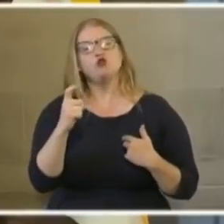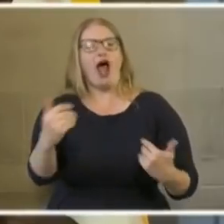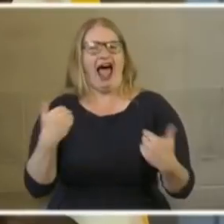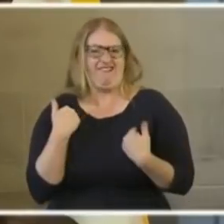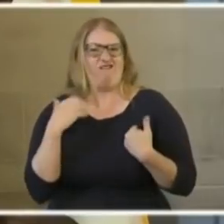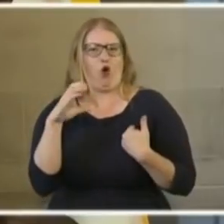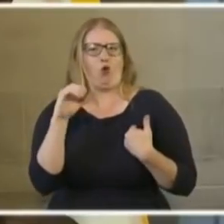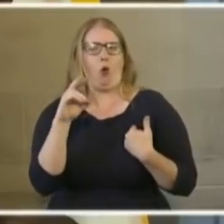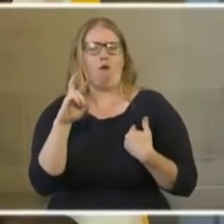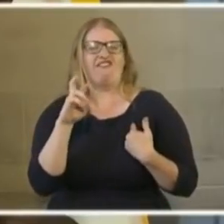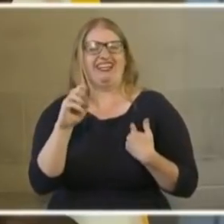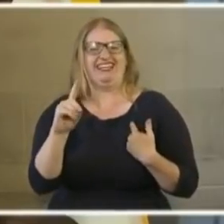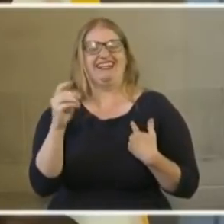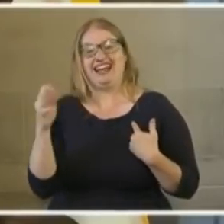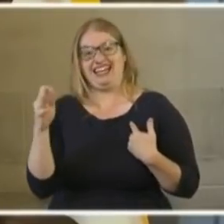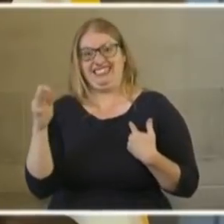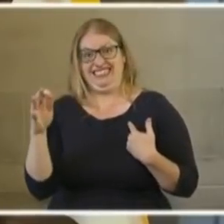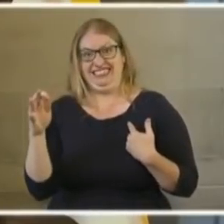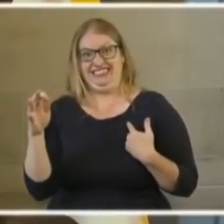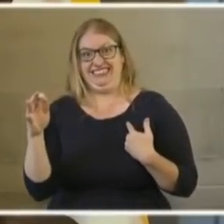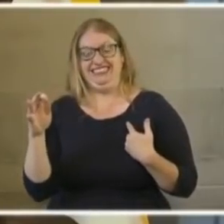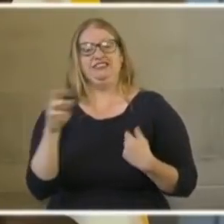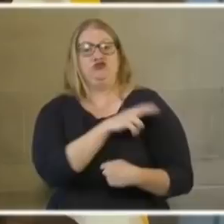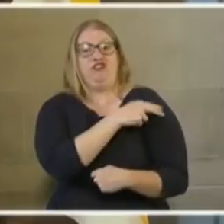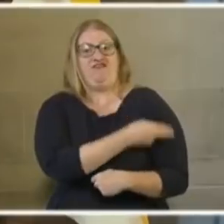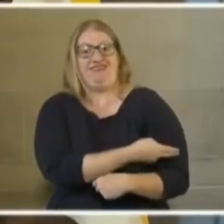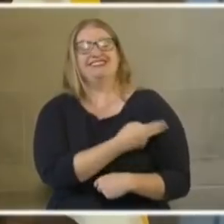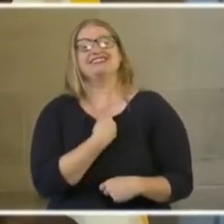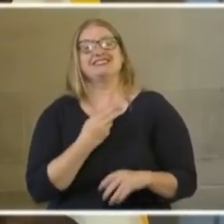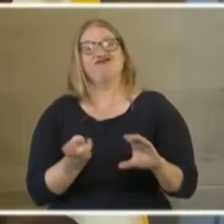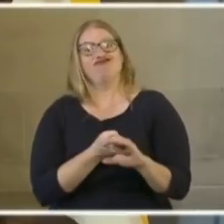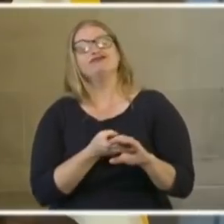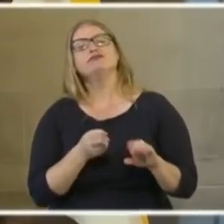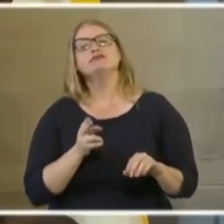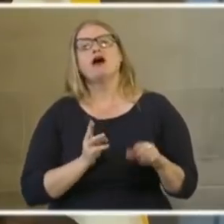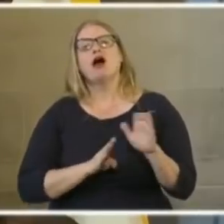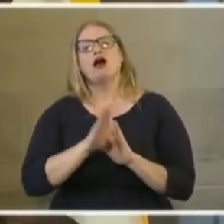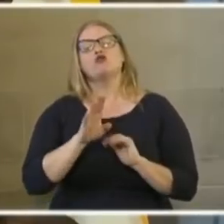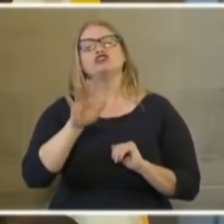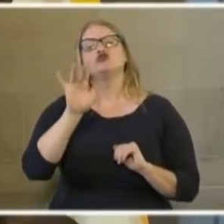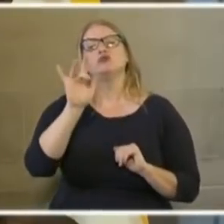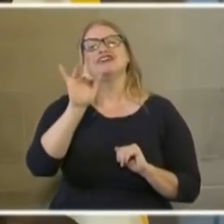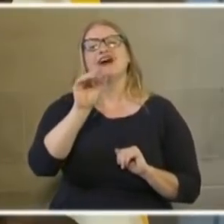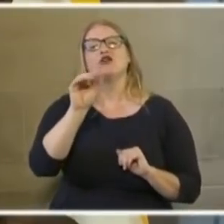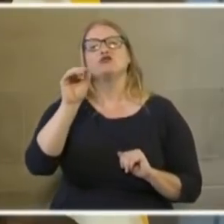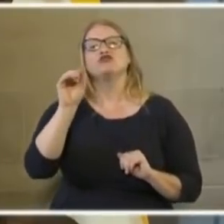PAUSE. HOSPITALIZATIONS FOR PEOPLE